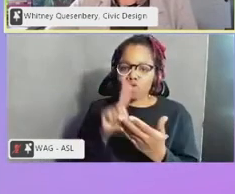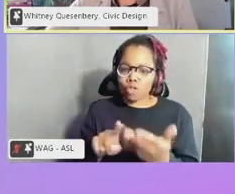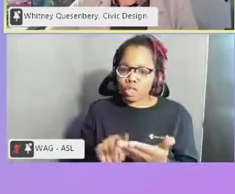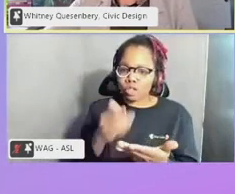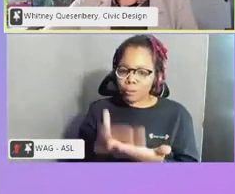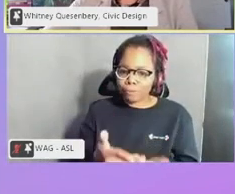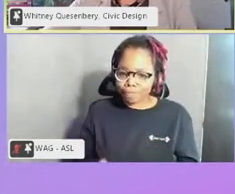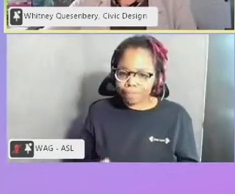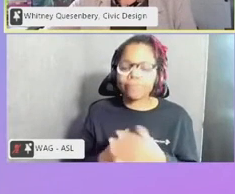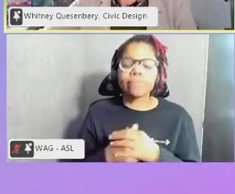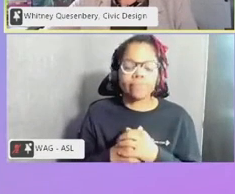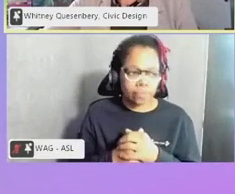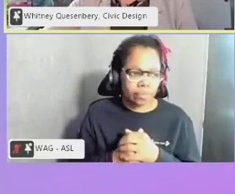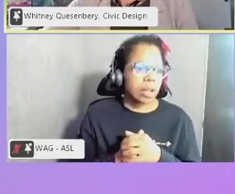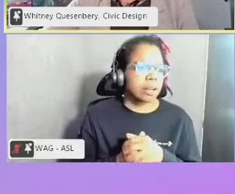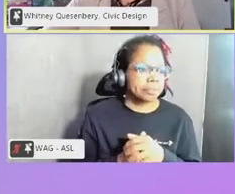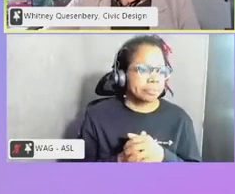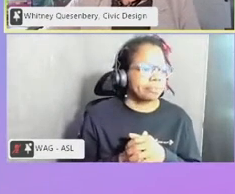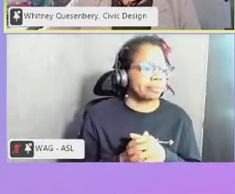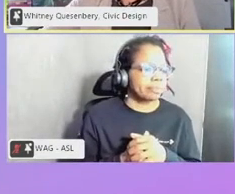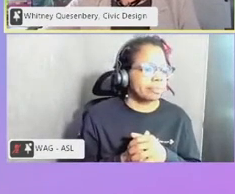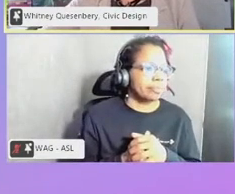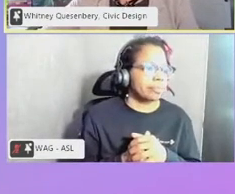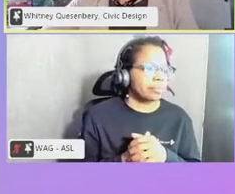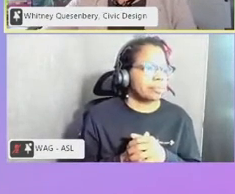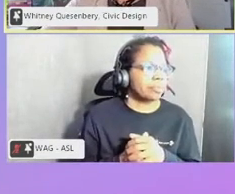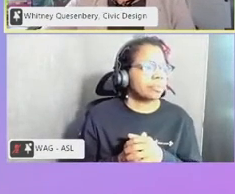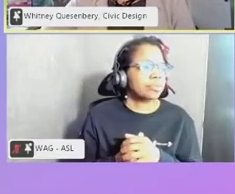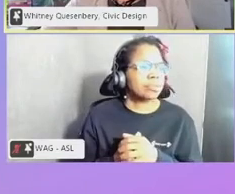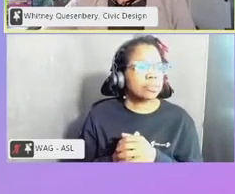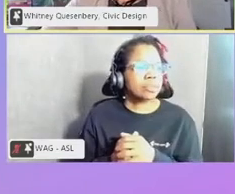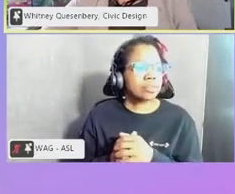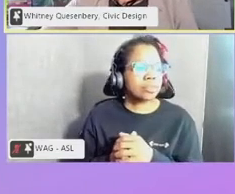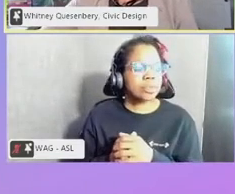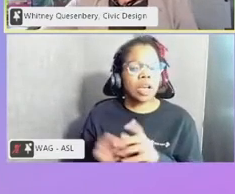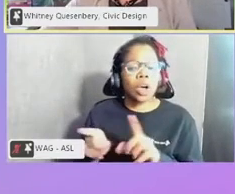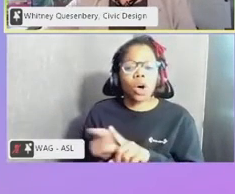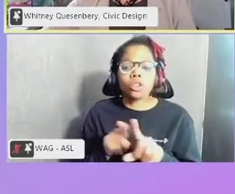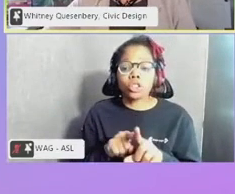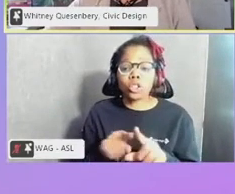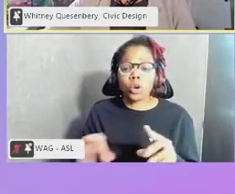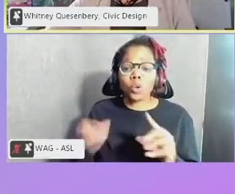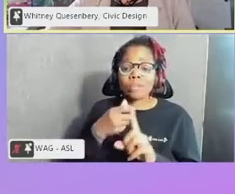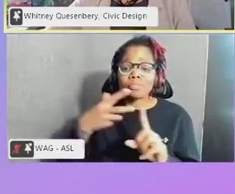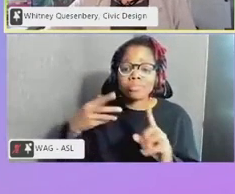language might not be an alphabetic language, and for clarity of reading on screen. We were able to research